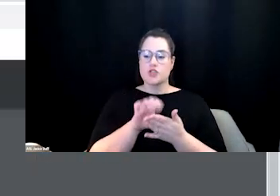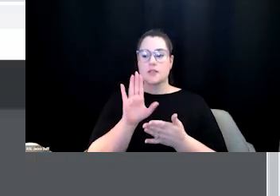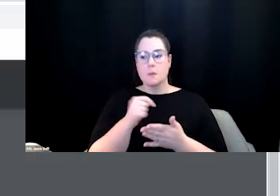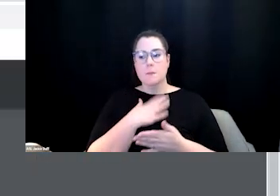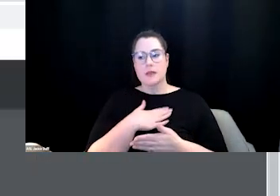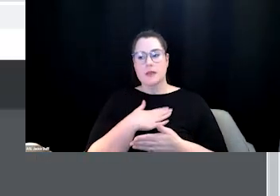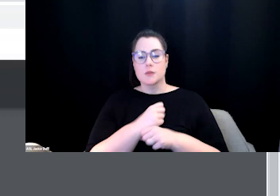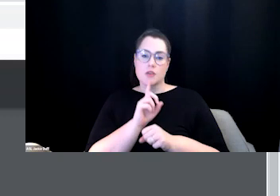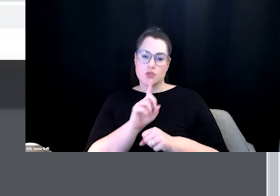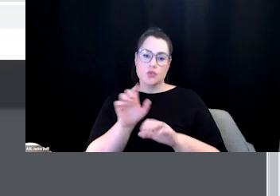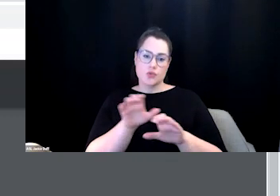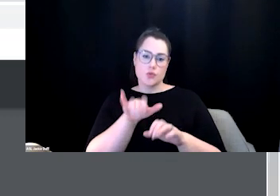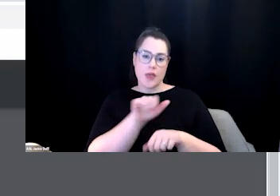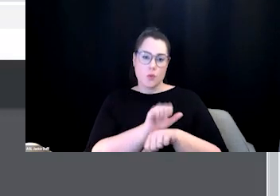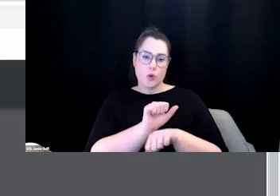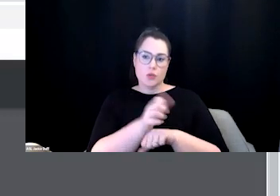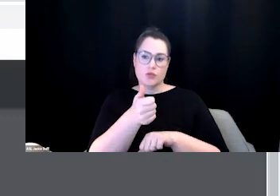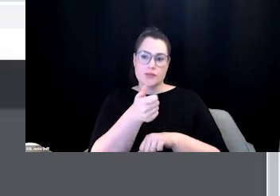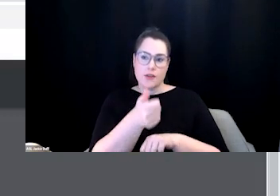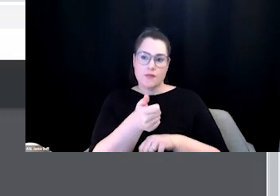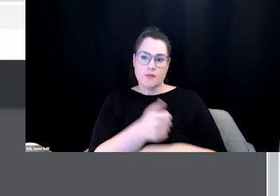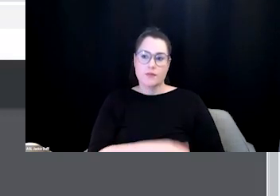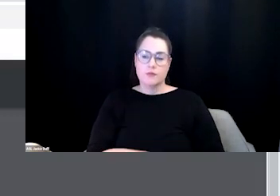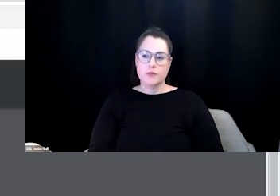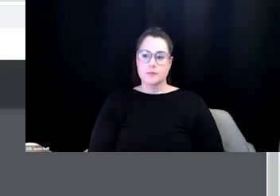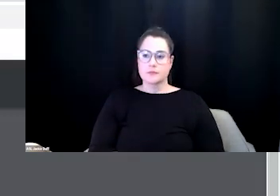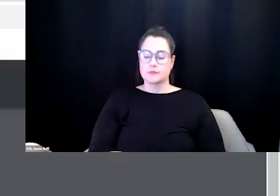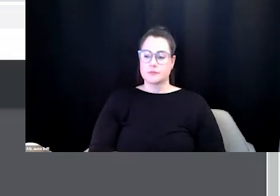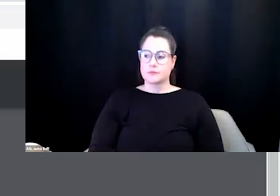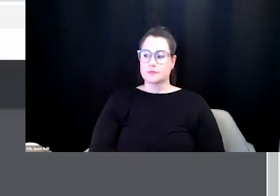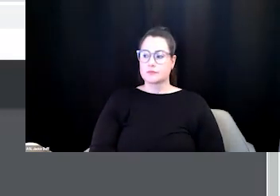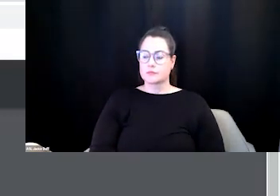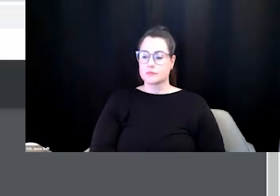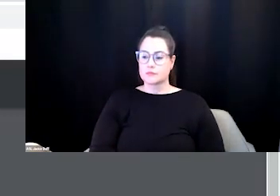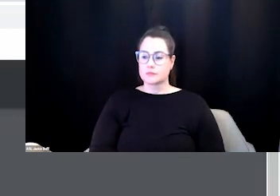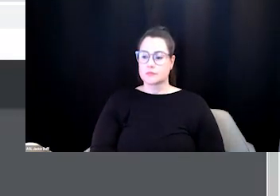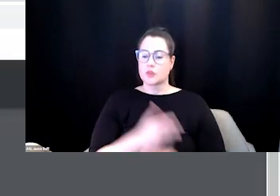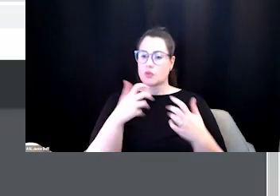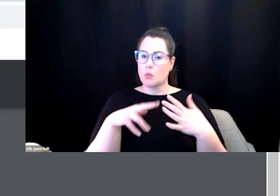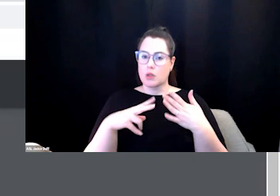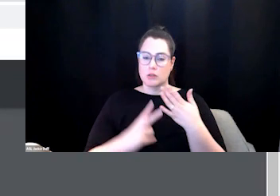Make sure it's not over-trimming or under-trimming. That does happen because of how you are filling out the form.